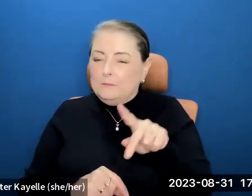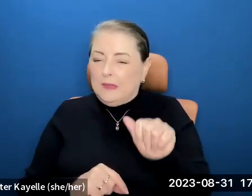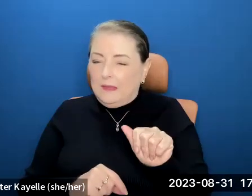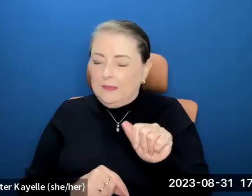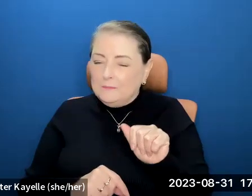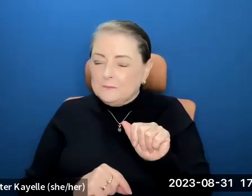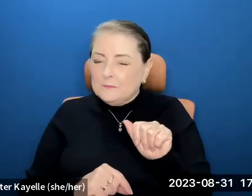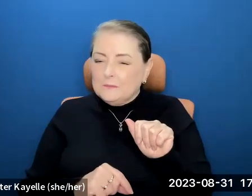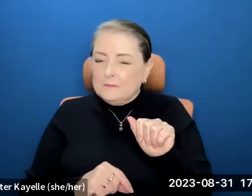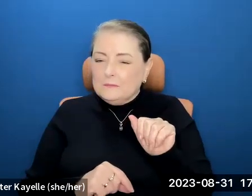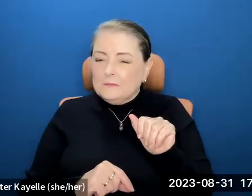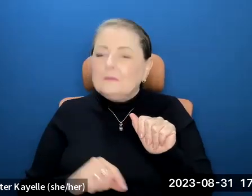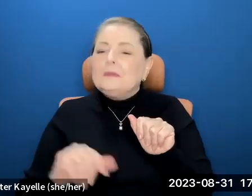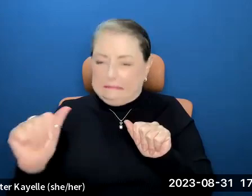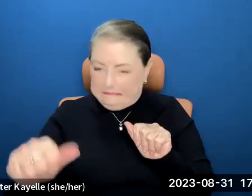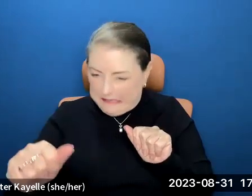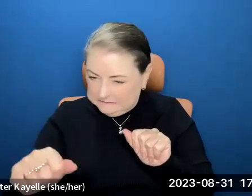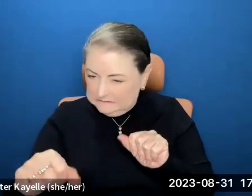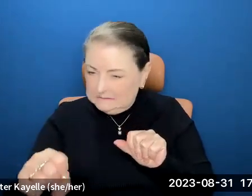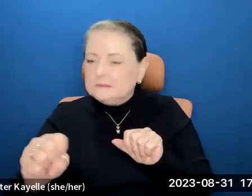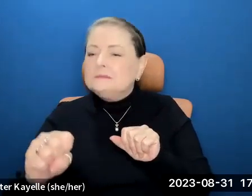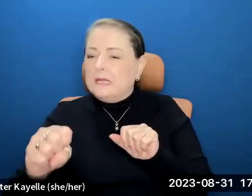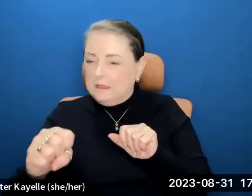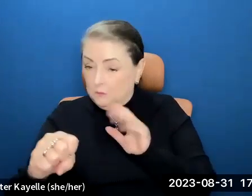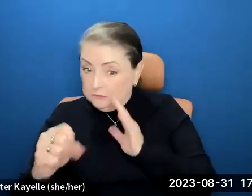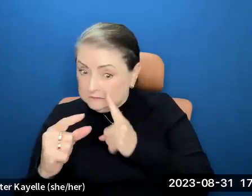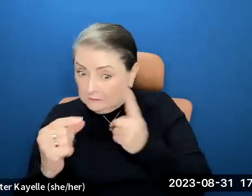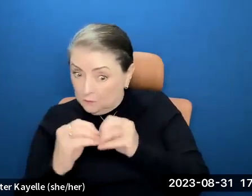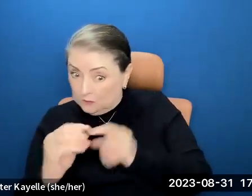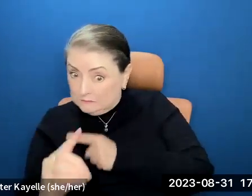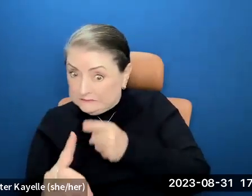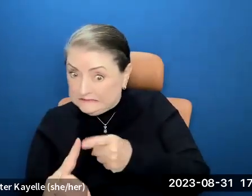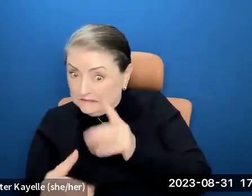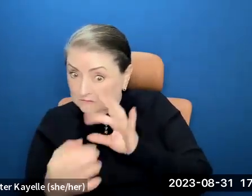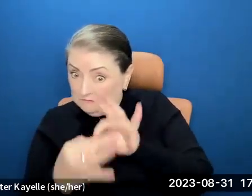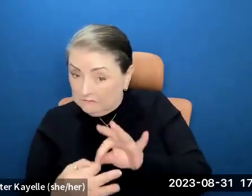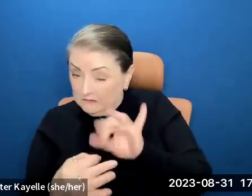um yes uh is there going to be something more specific in that recommendation